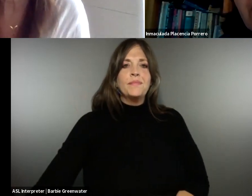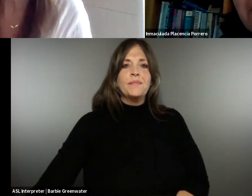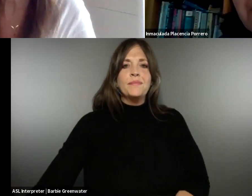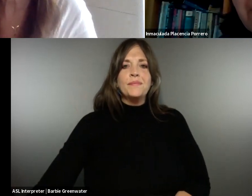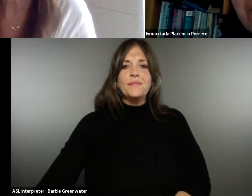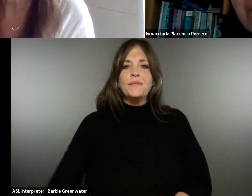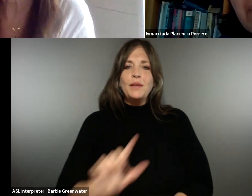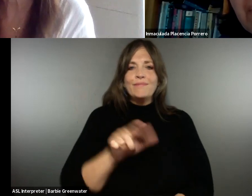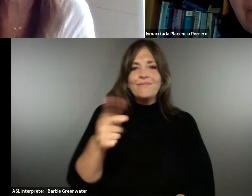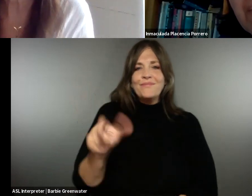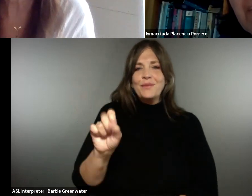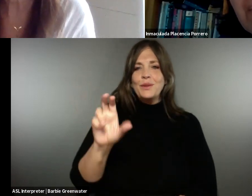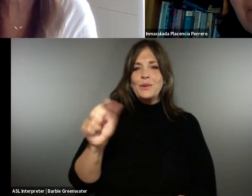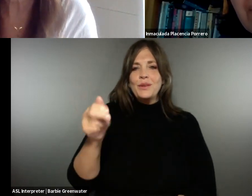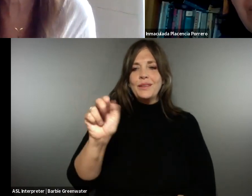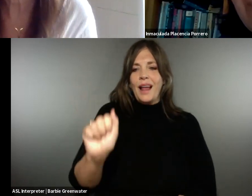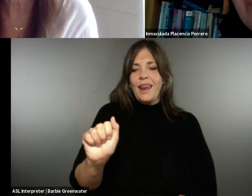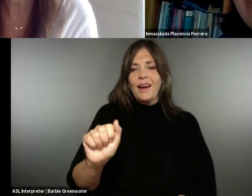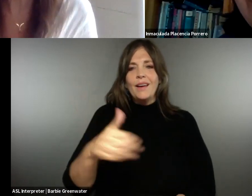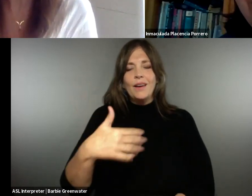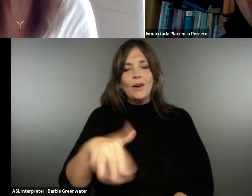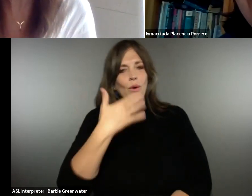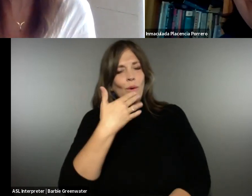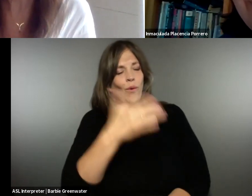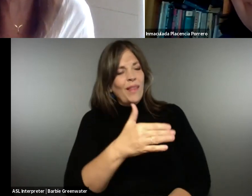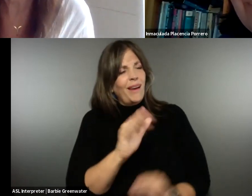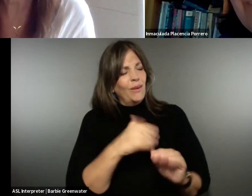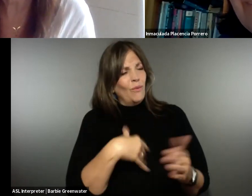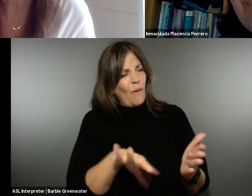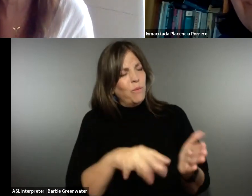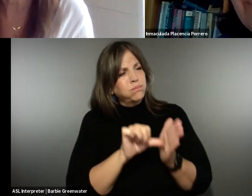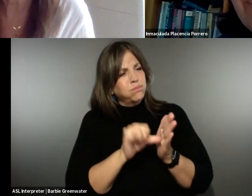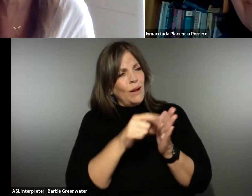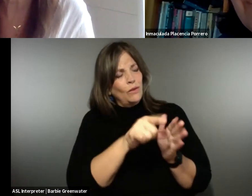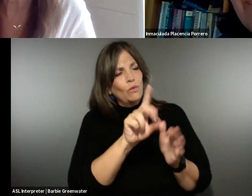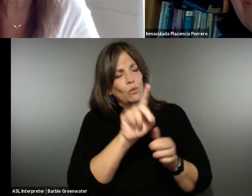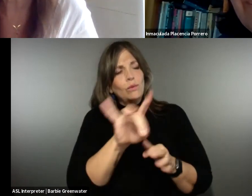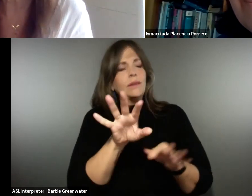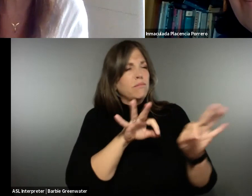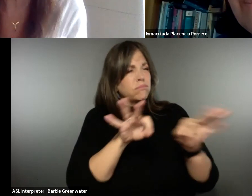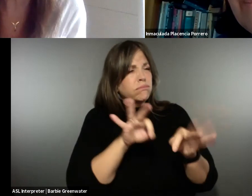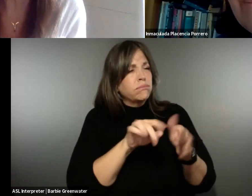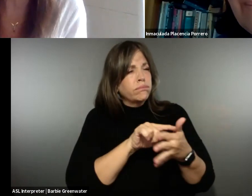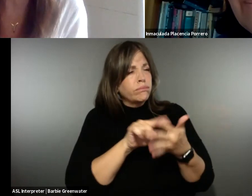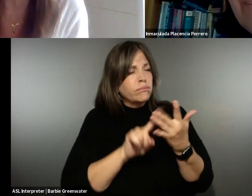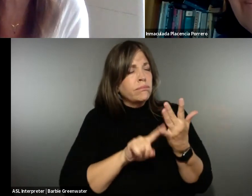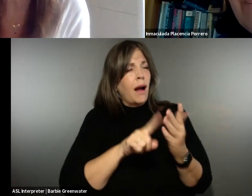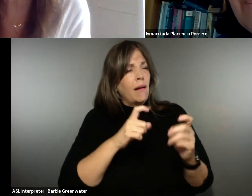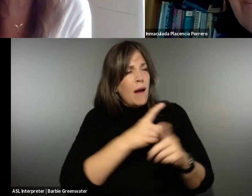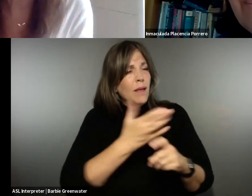floor, Susan, and thank you for the attention. >> SUSANNA LAURIN: Very impressive